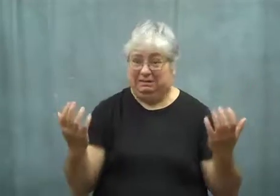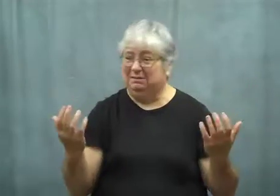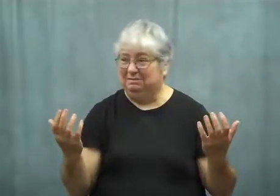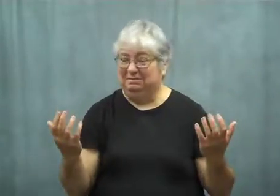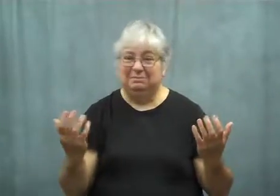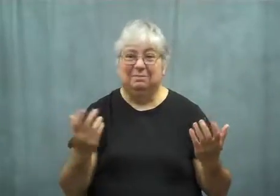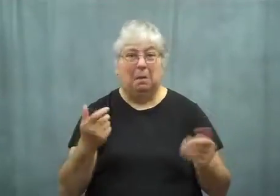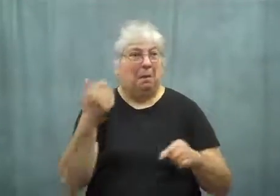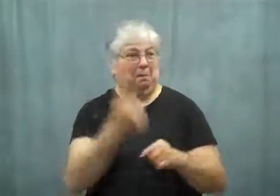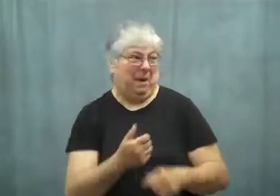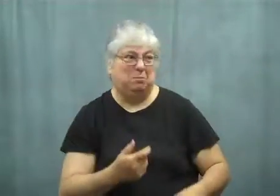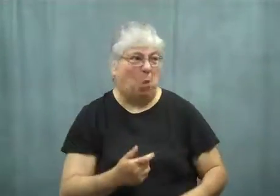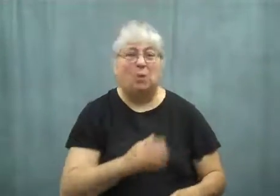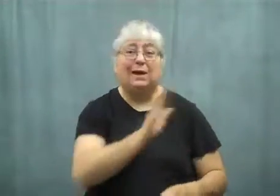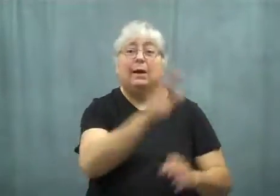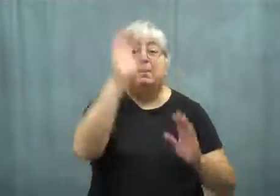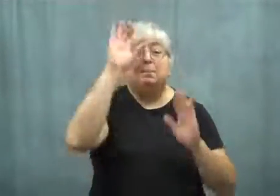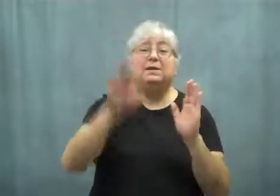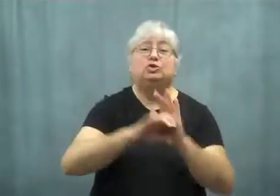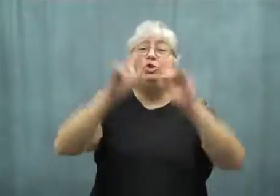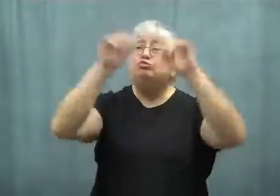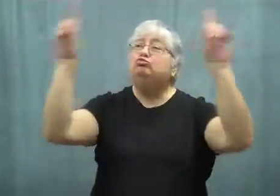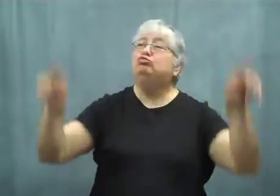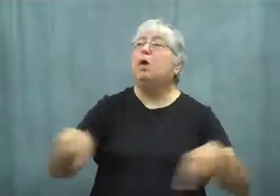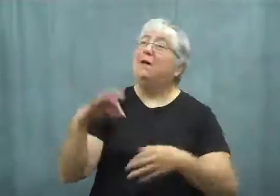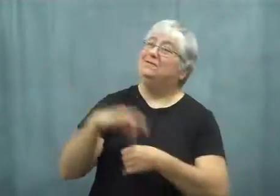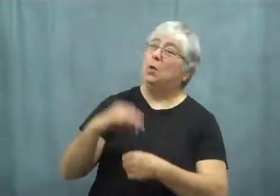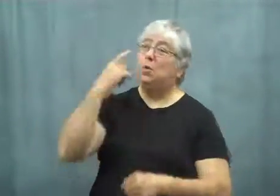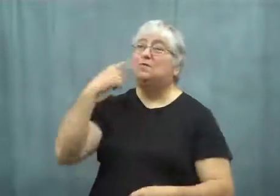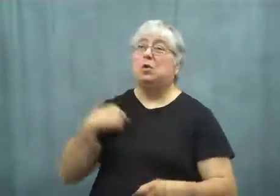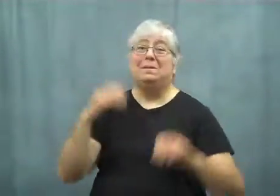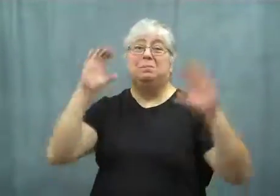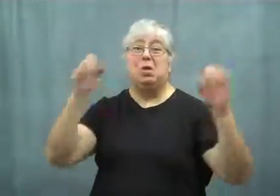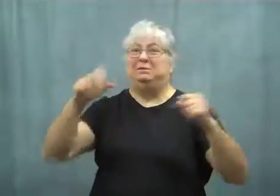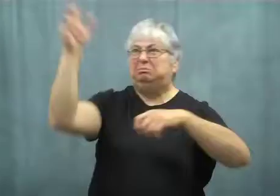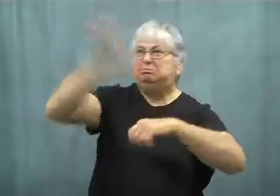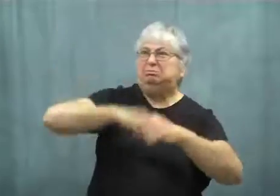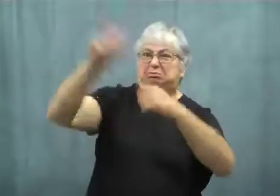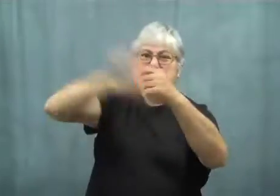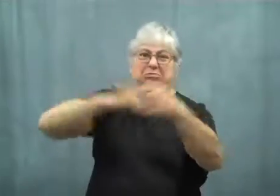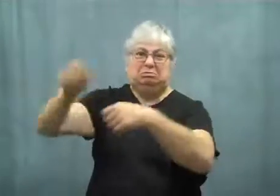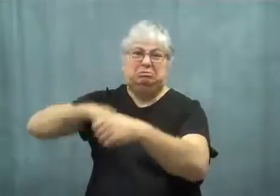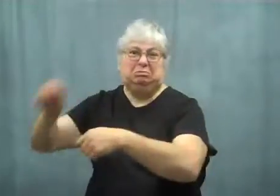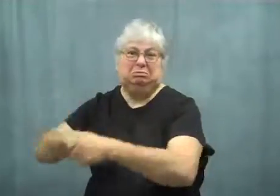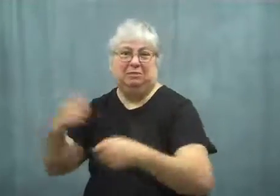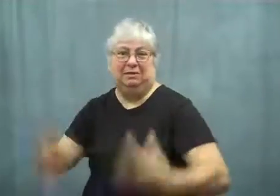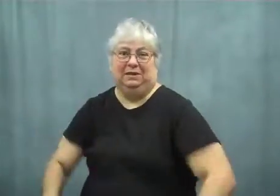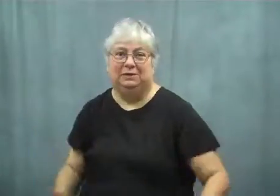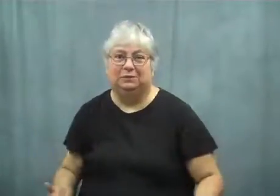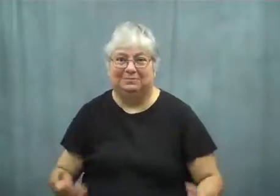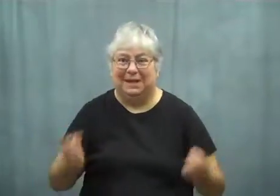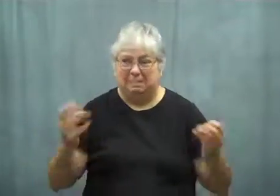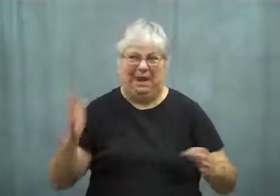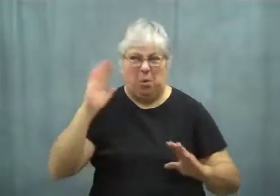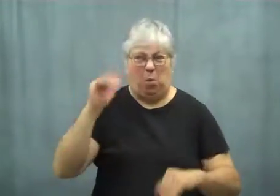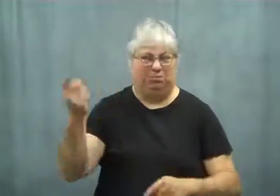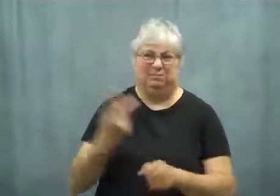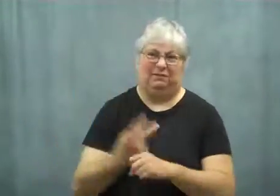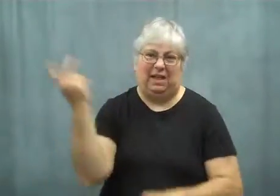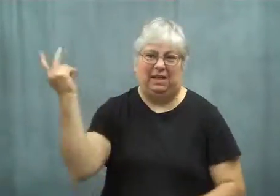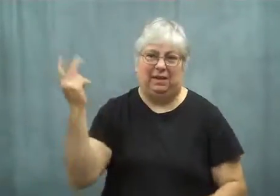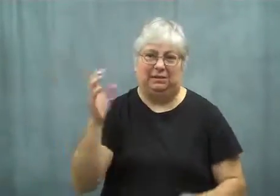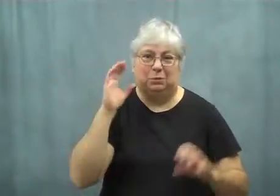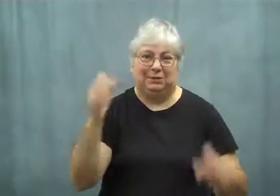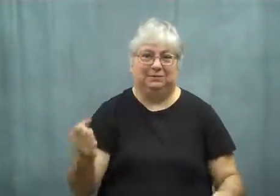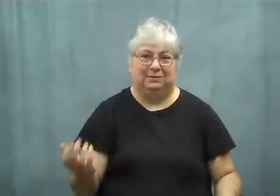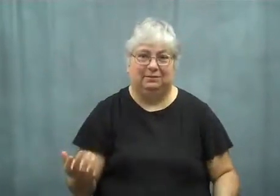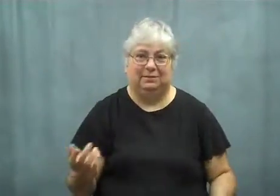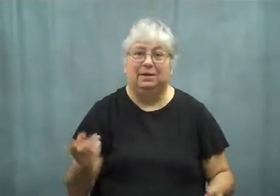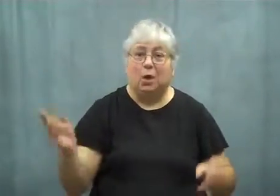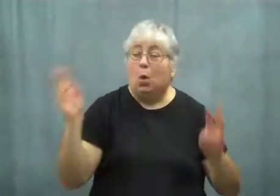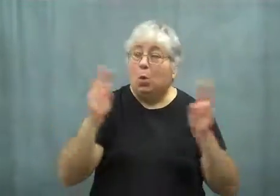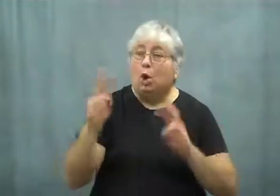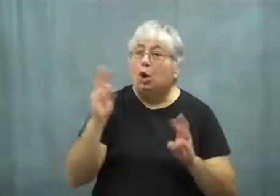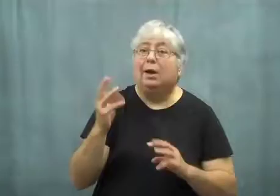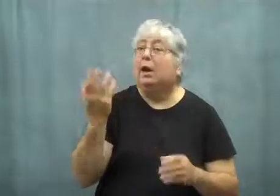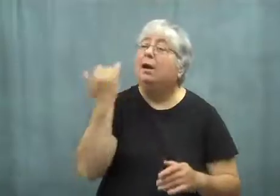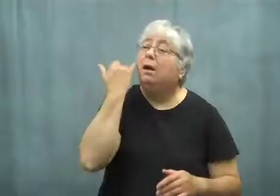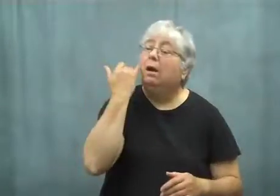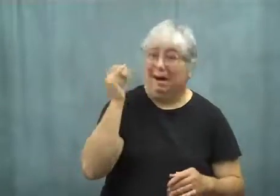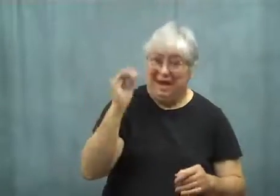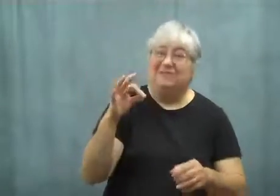His campaign posters have been pulled down and ripped up.